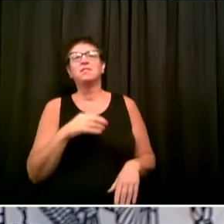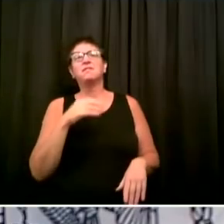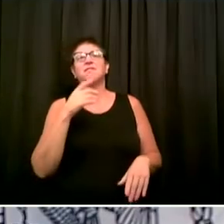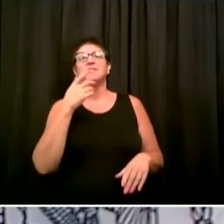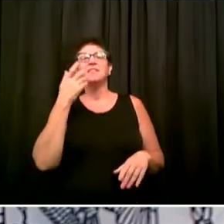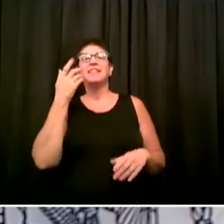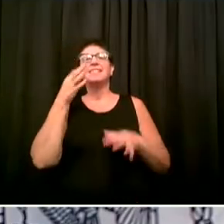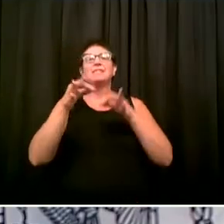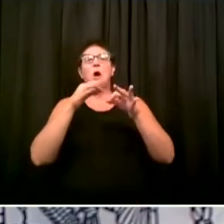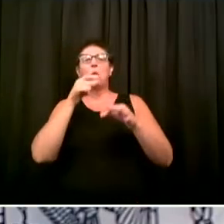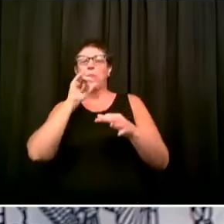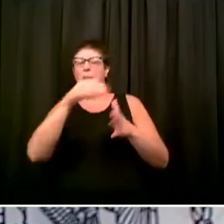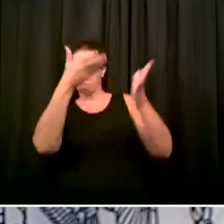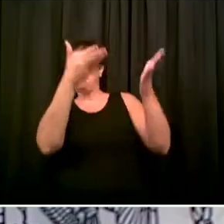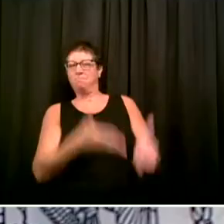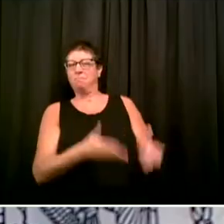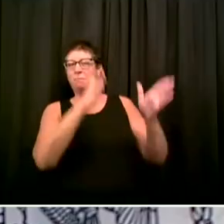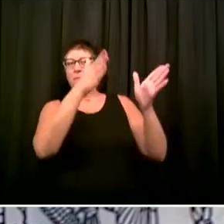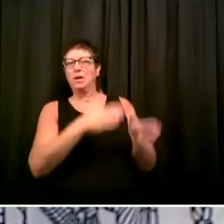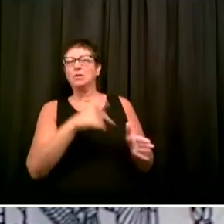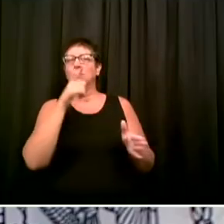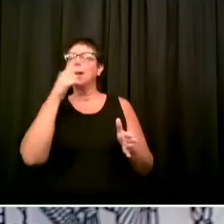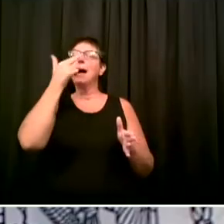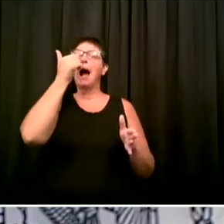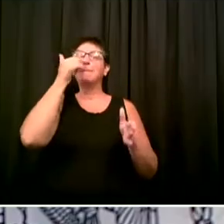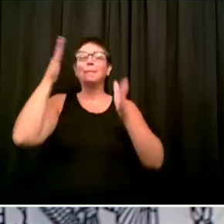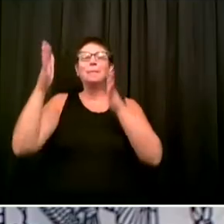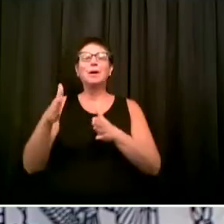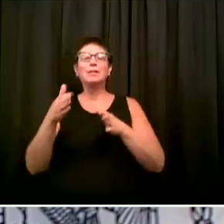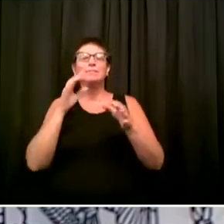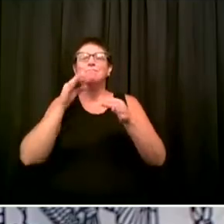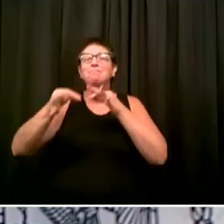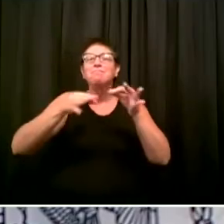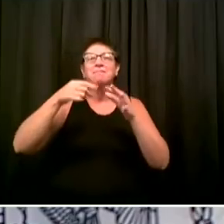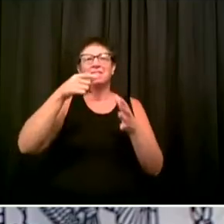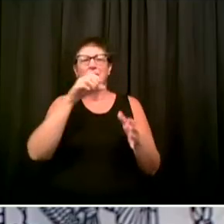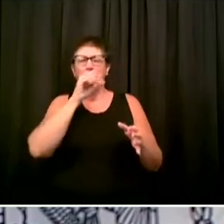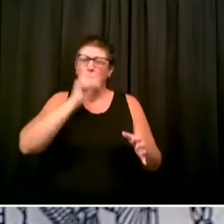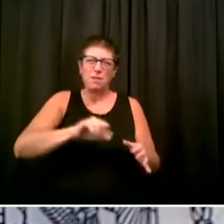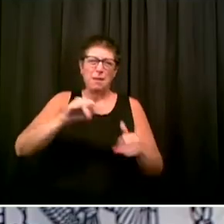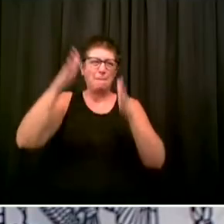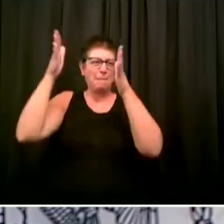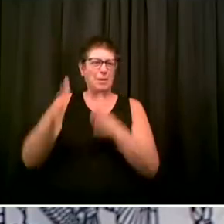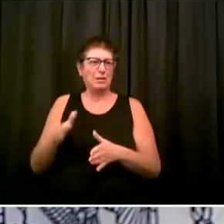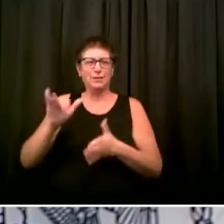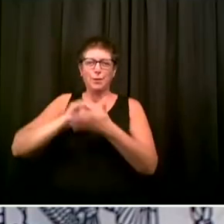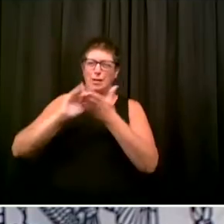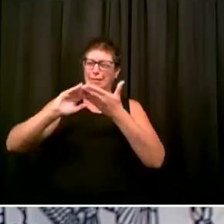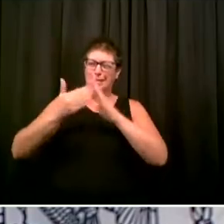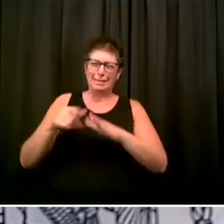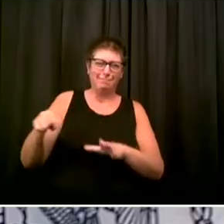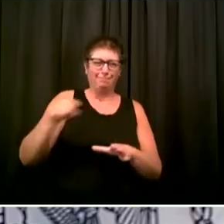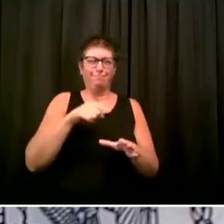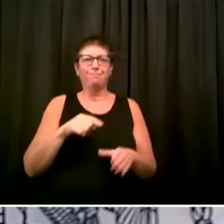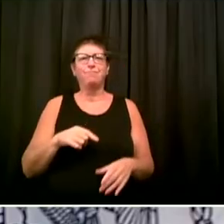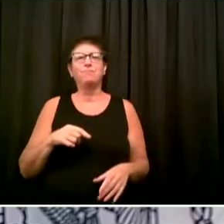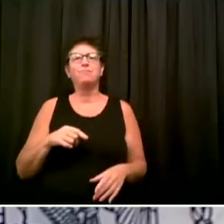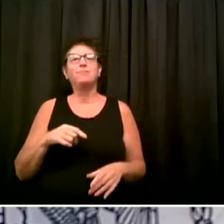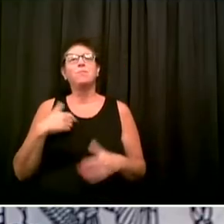SAYS "JERRY SEINFELD IS A